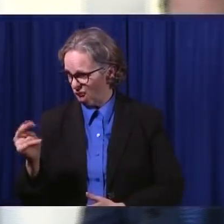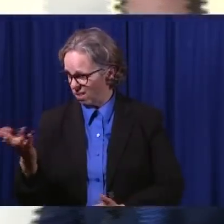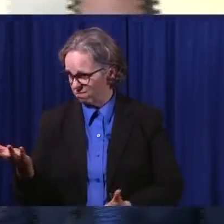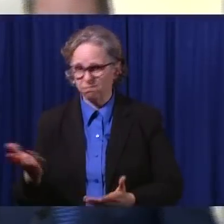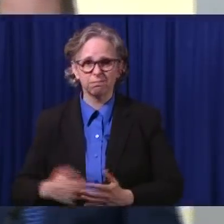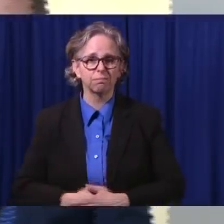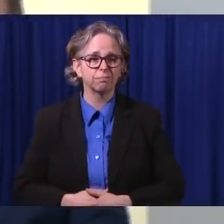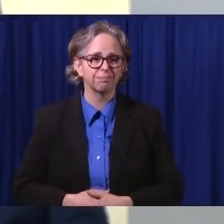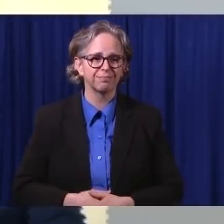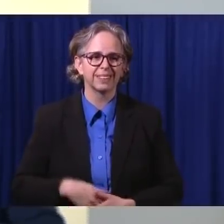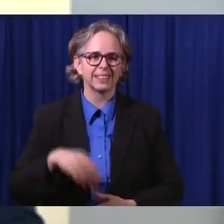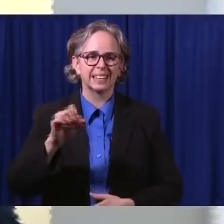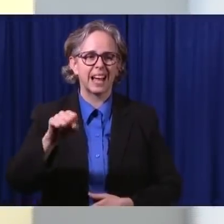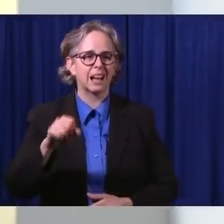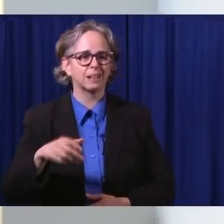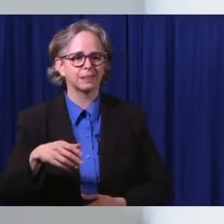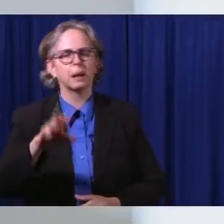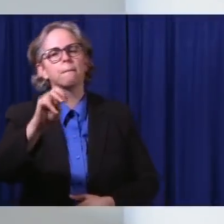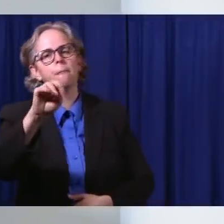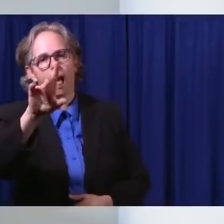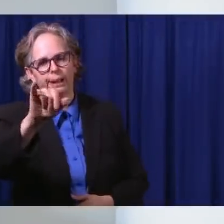IT WITH THE ABSENTEE BALLOT AND